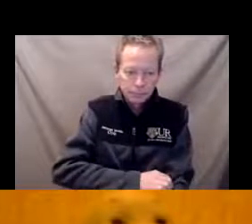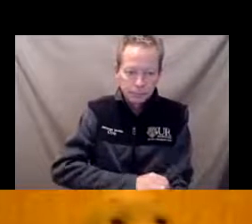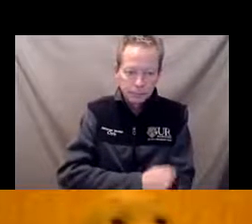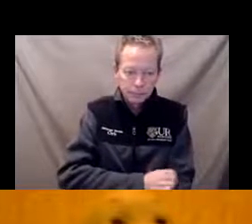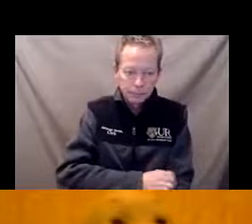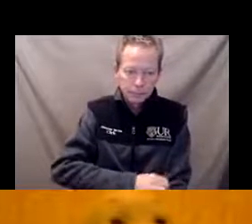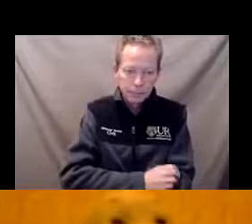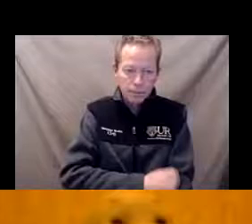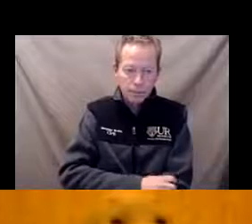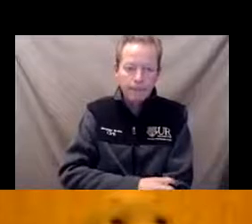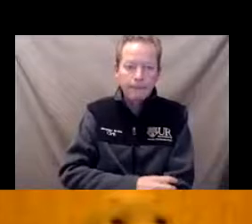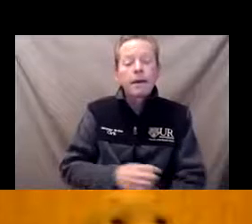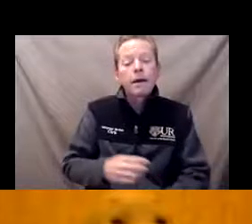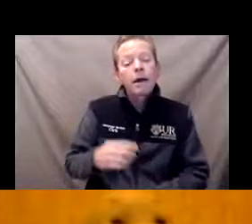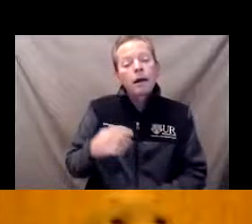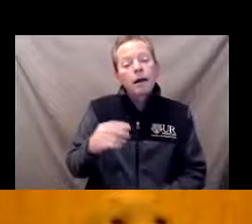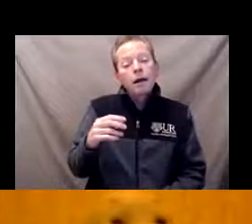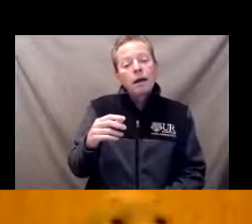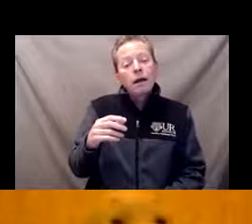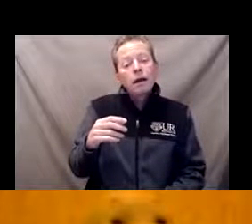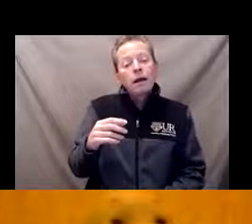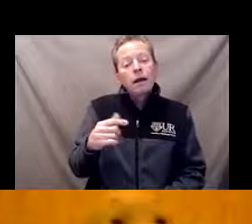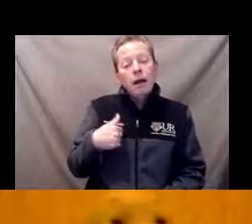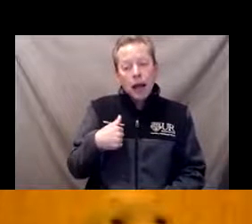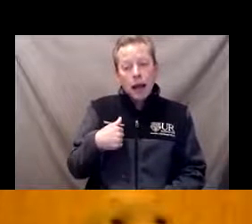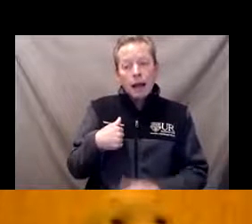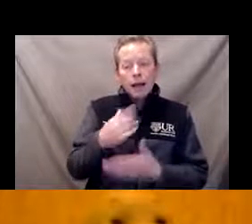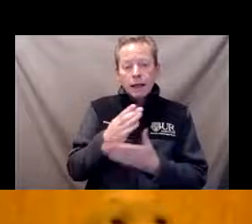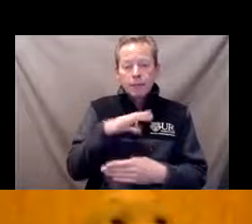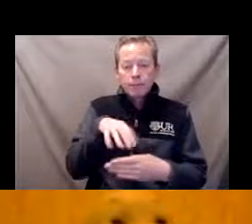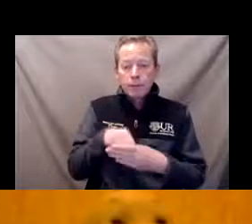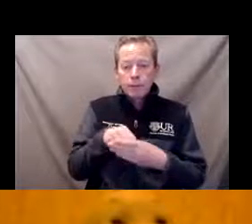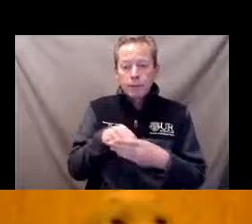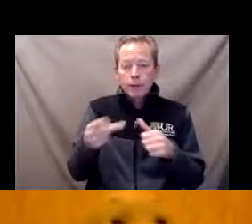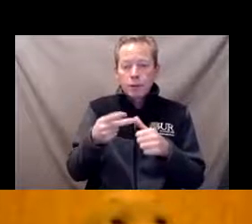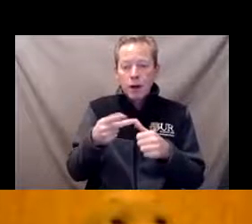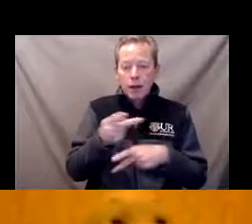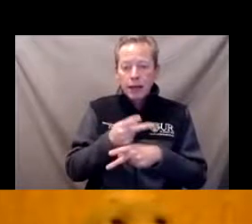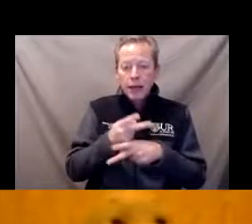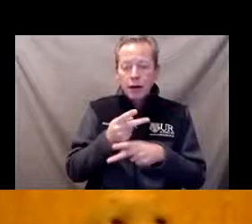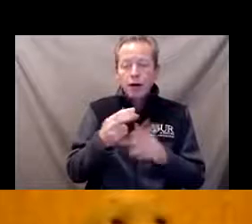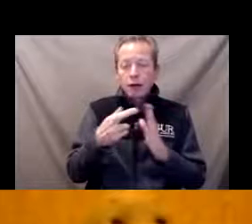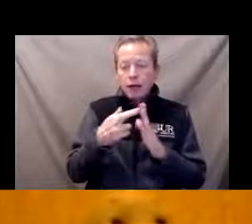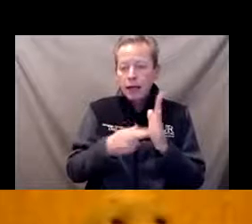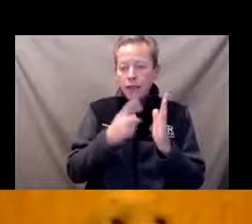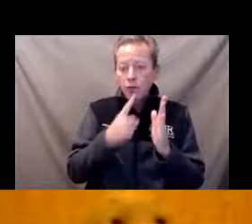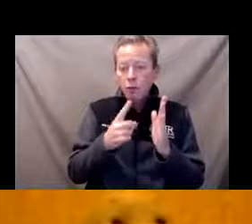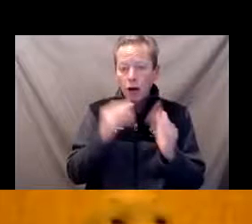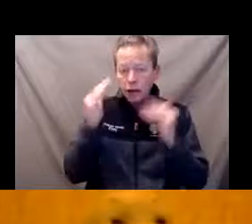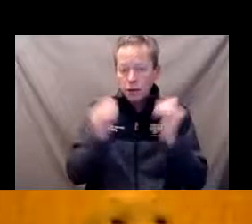So I am part of the primary care guidelines for adults with intellectual and developmental